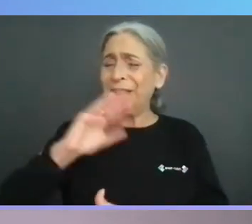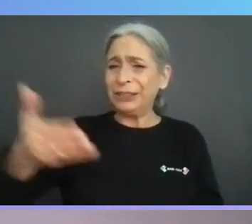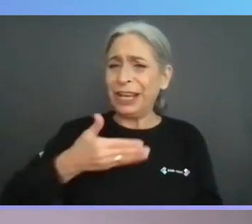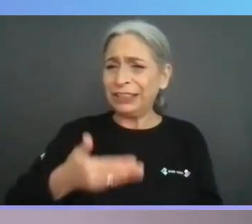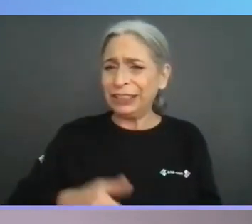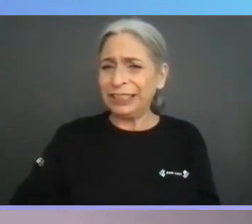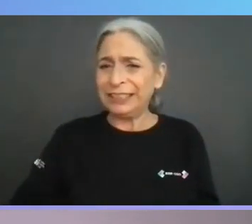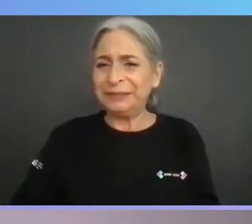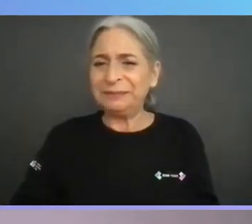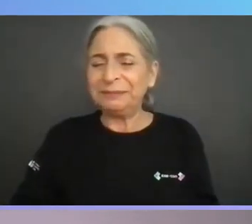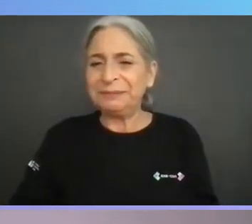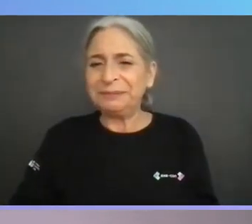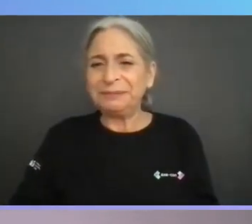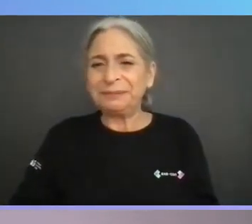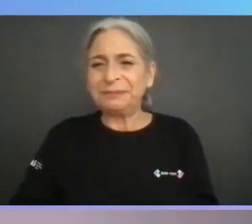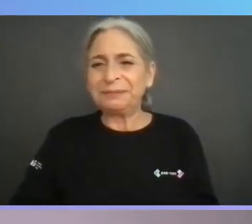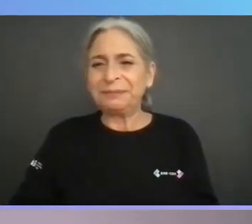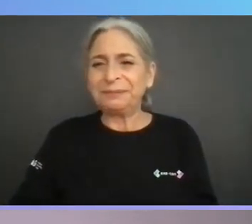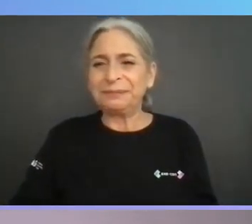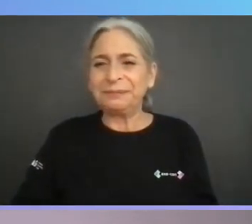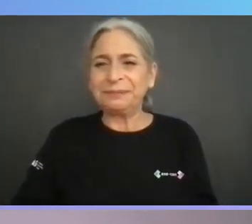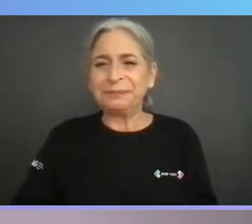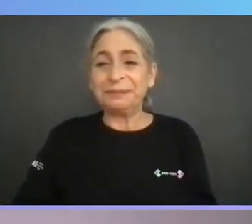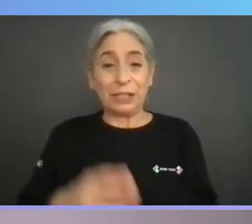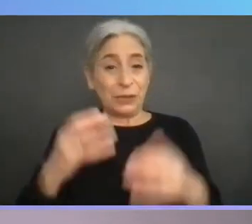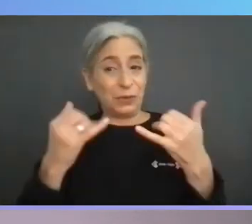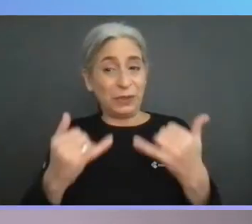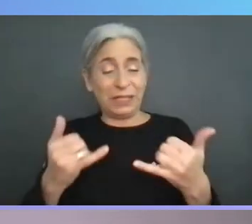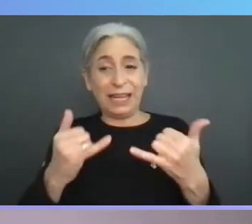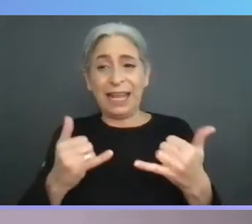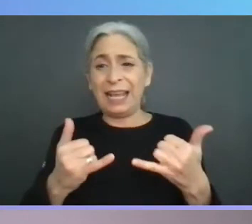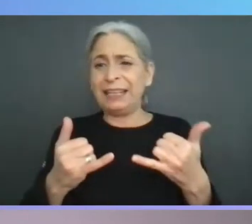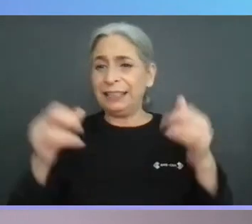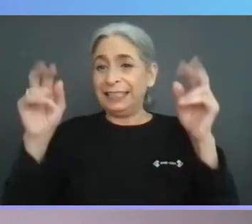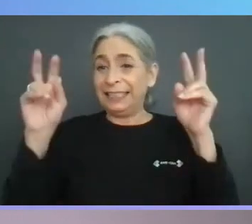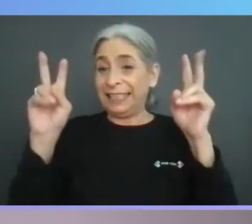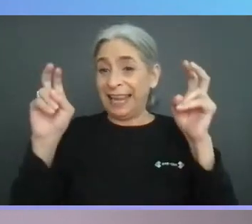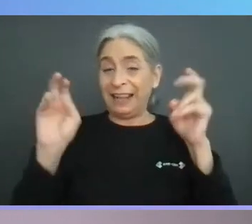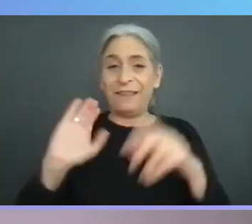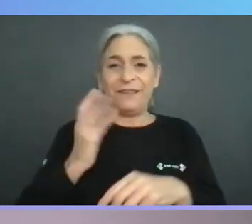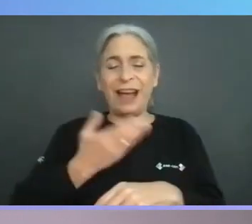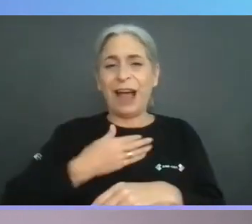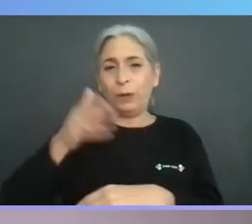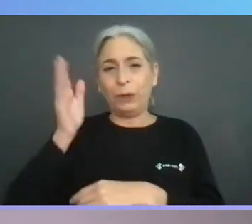today. So today we're the title of our talk. Here is what is